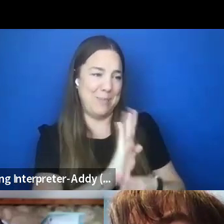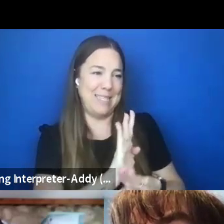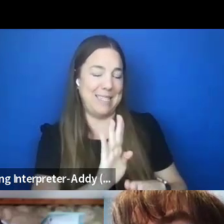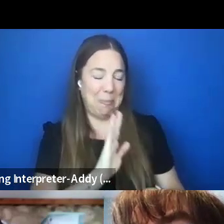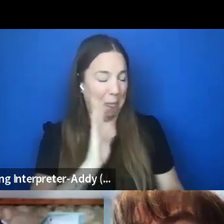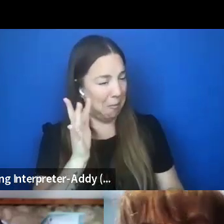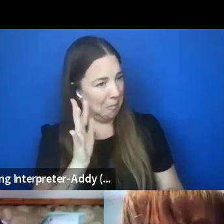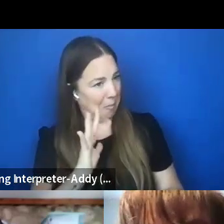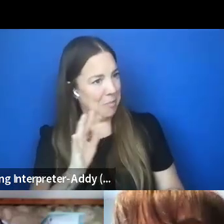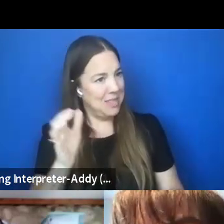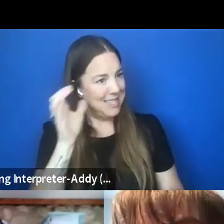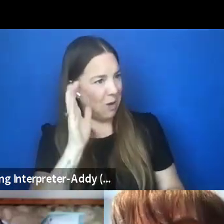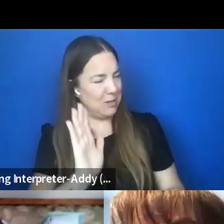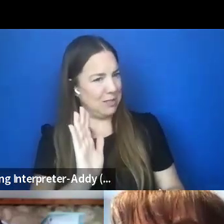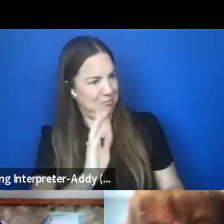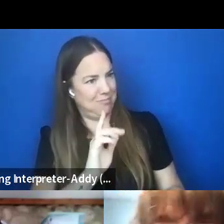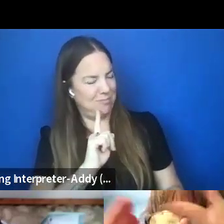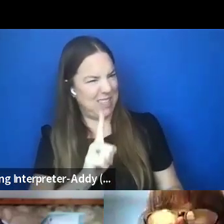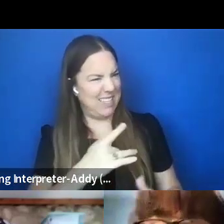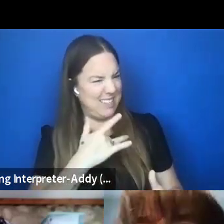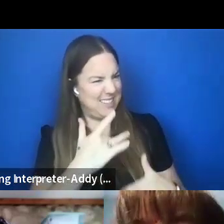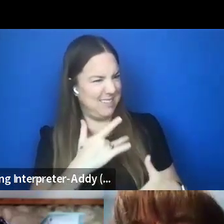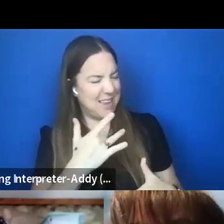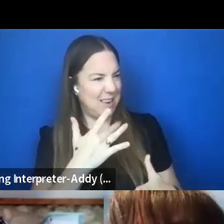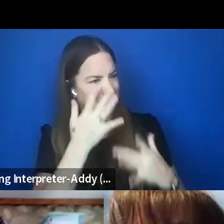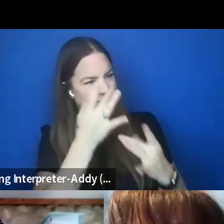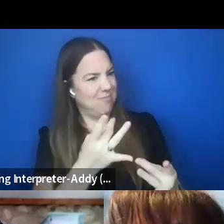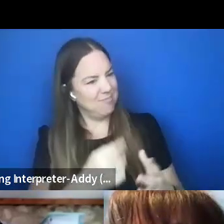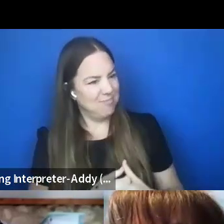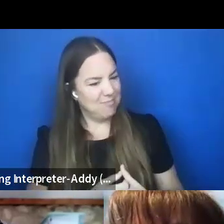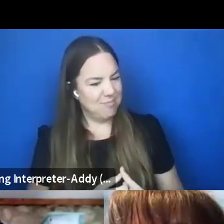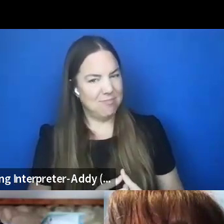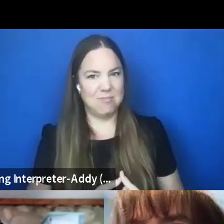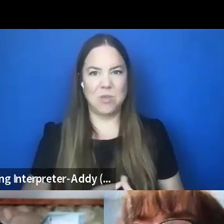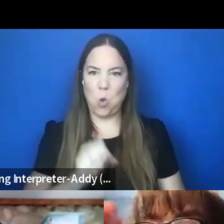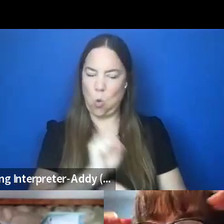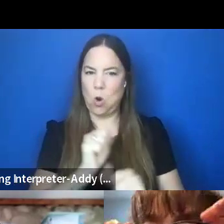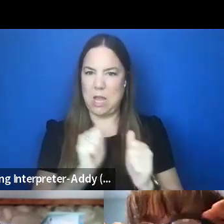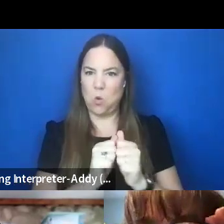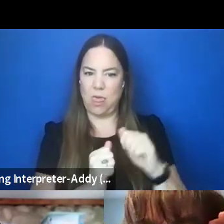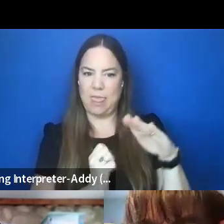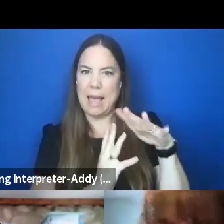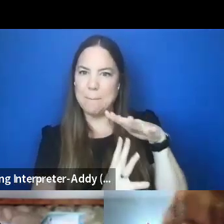Aerius Franklin: Those days are really high. Lots of them will say. Don Dew: Refugee population, the immigrant population I like that